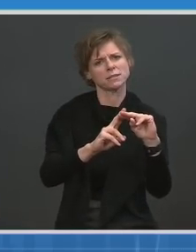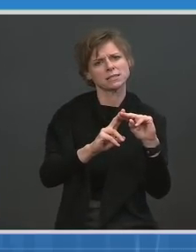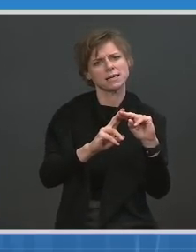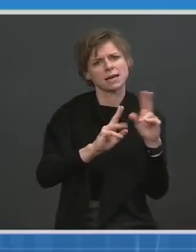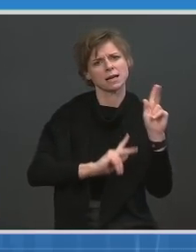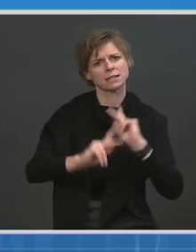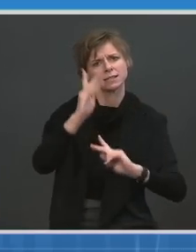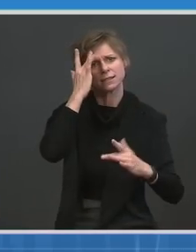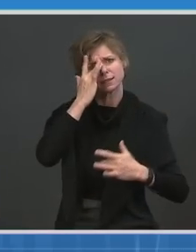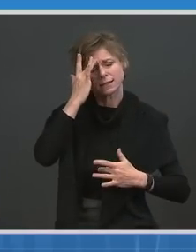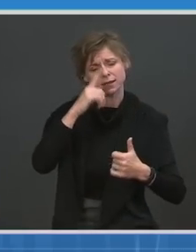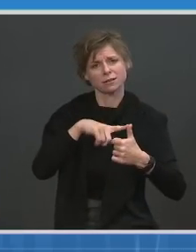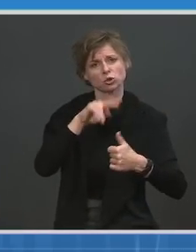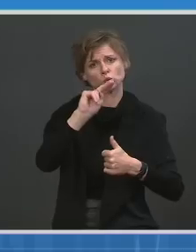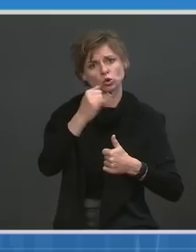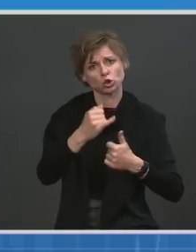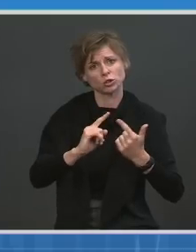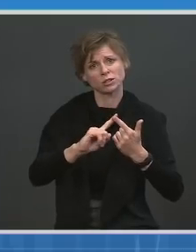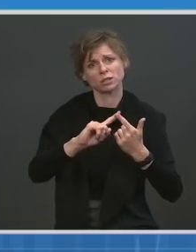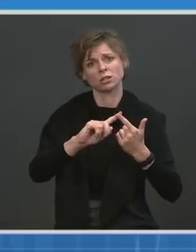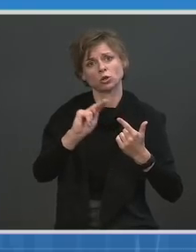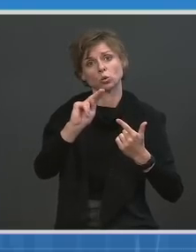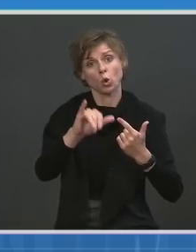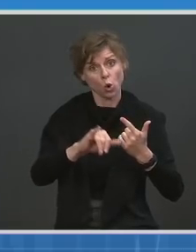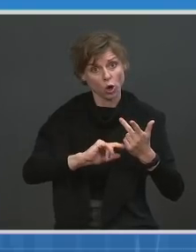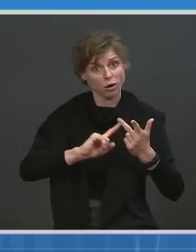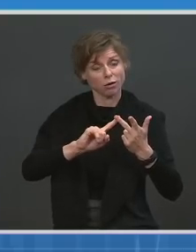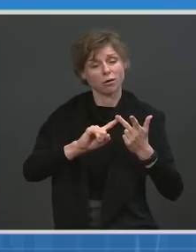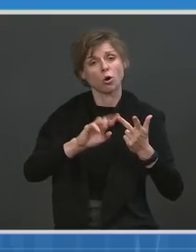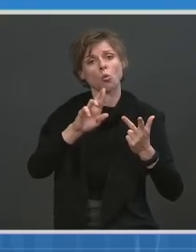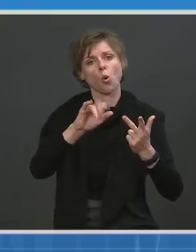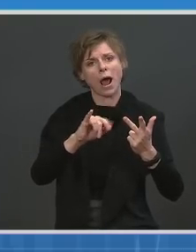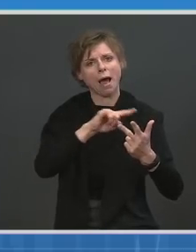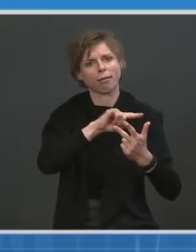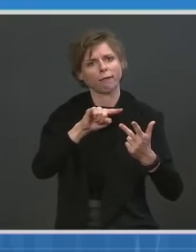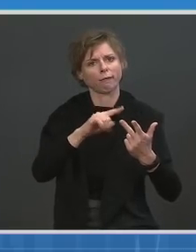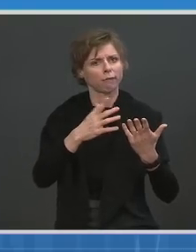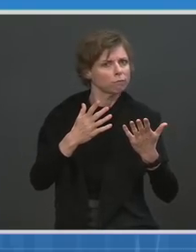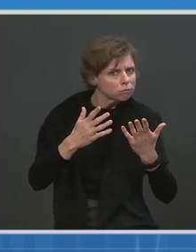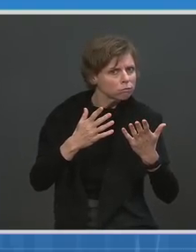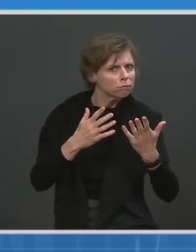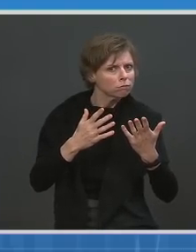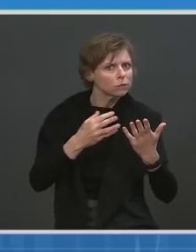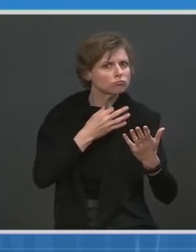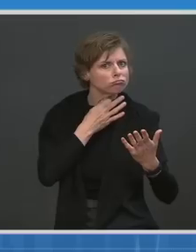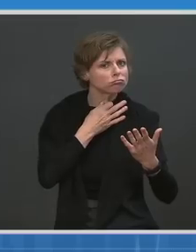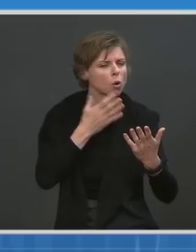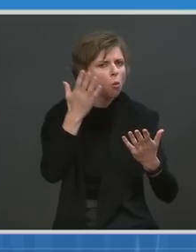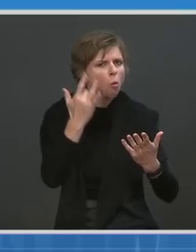New Jersey, New York, Rhode Island -- to name just a few. Why do you assess this is happening now,